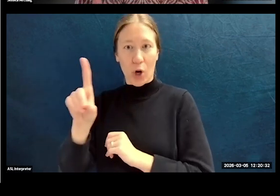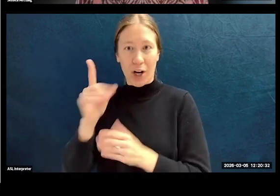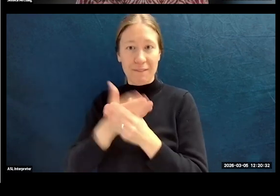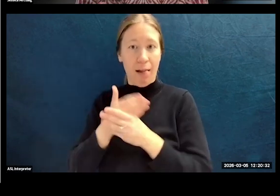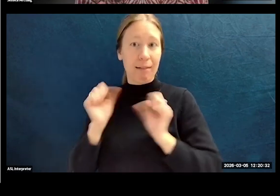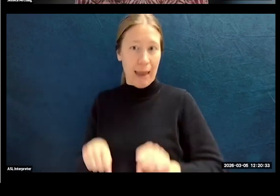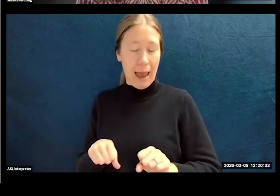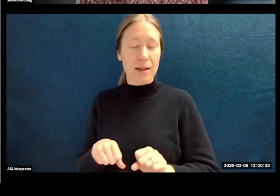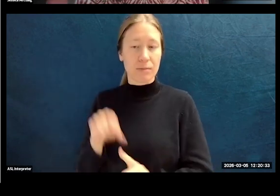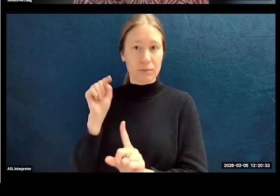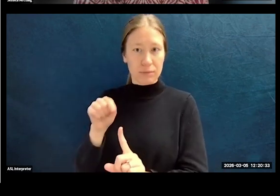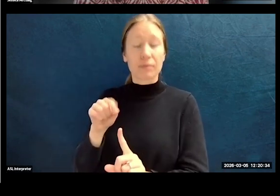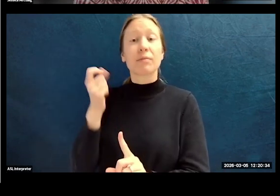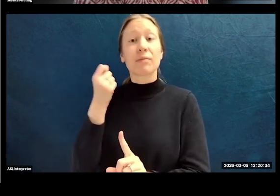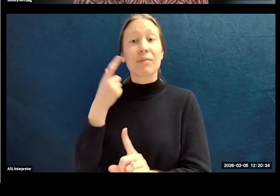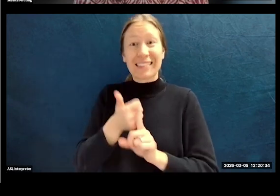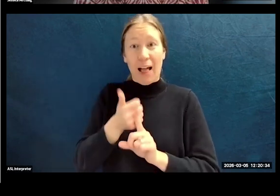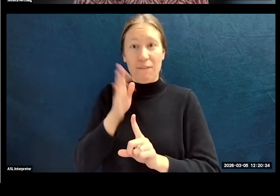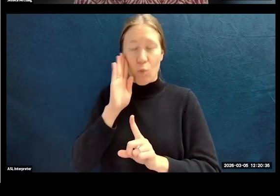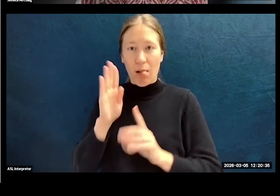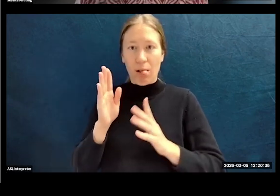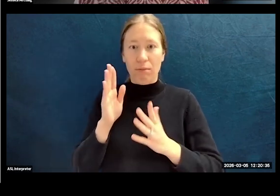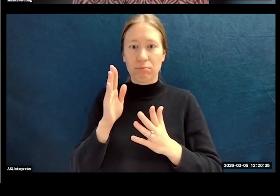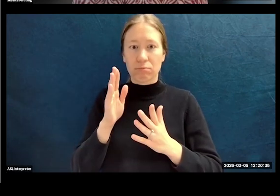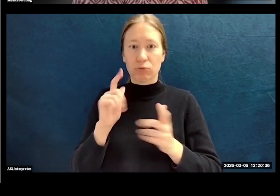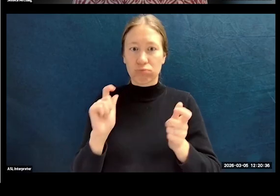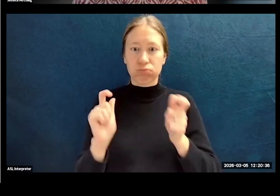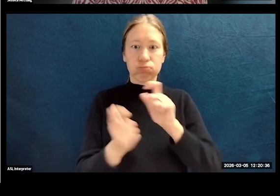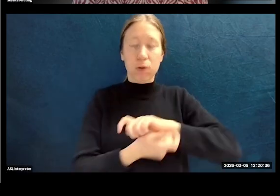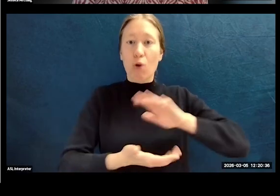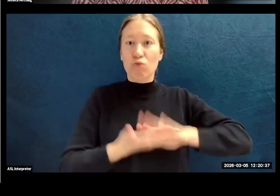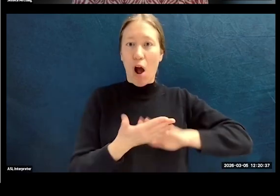It will convert and run OCR automatically while that export is happening.